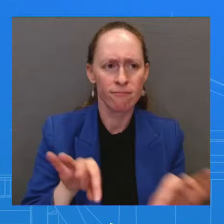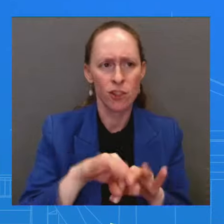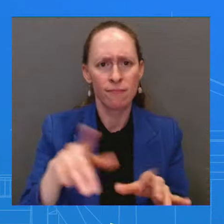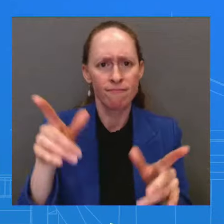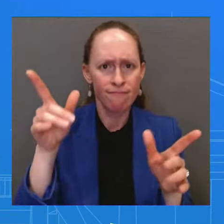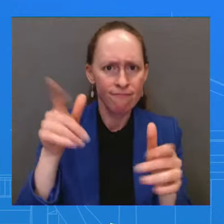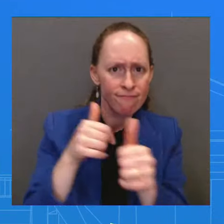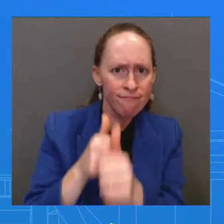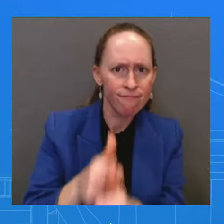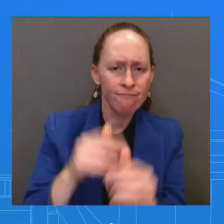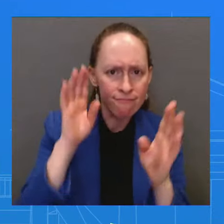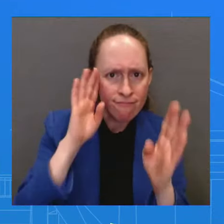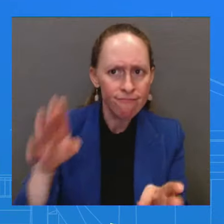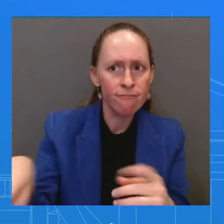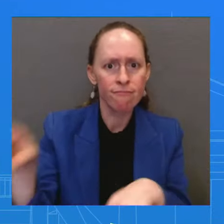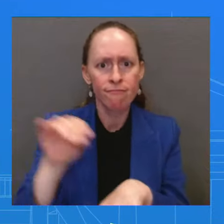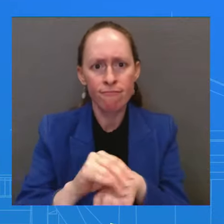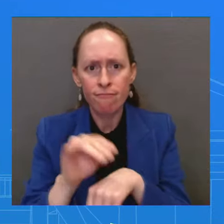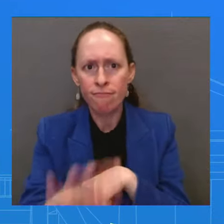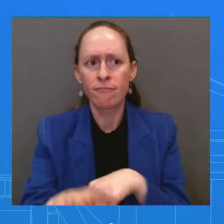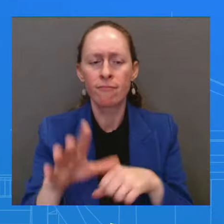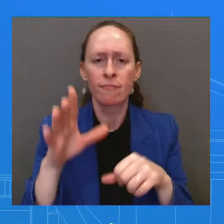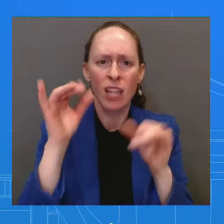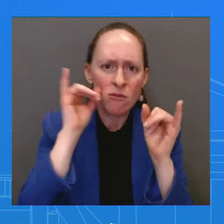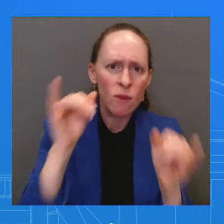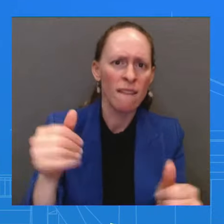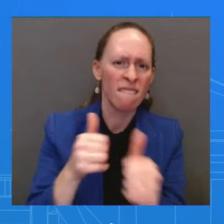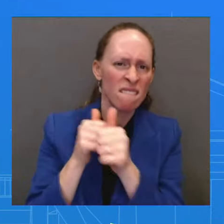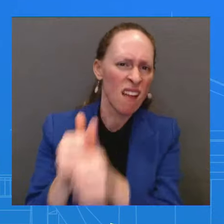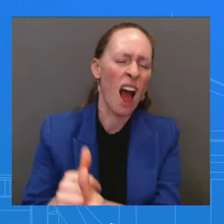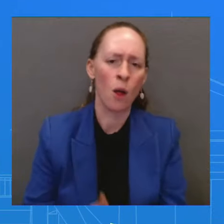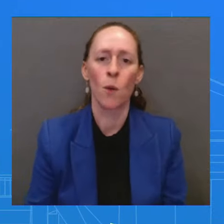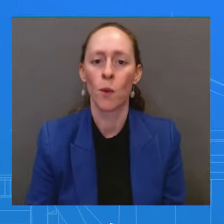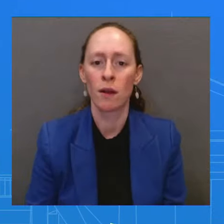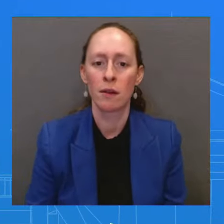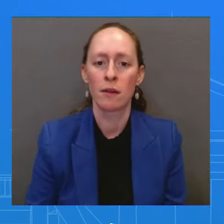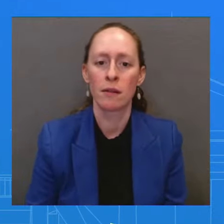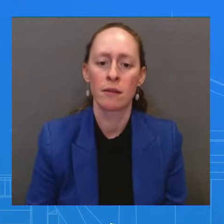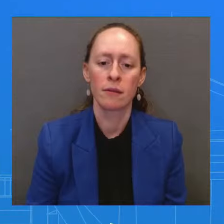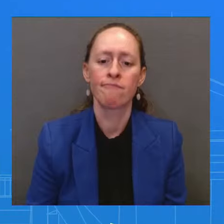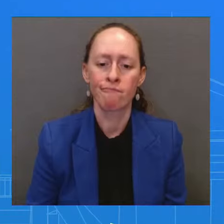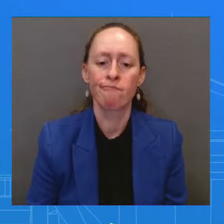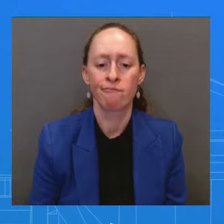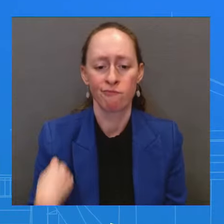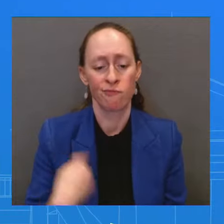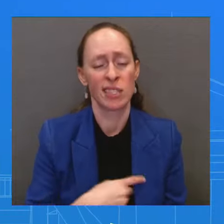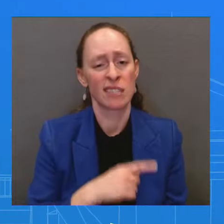And we will continue to do everything we can to provide support needed as the community recovers from this horrific shooting.